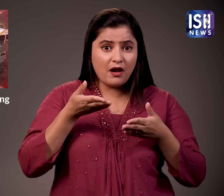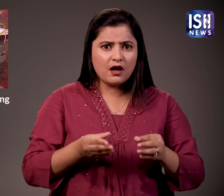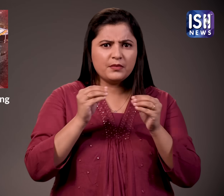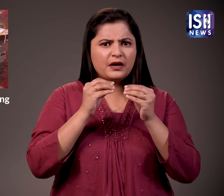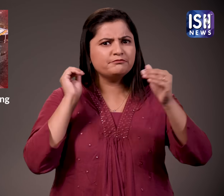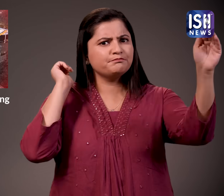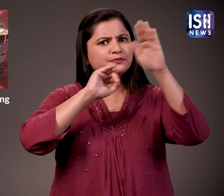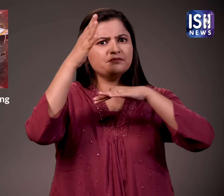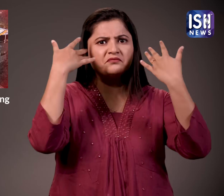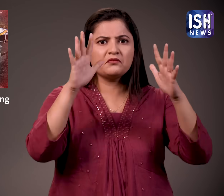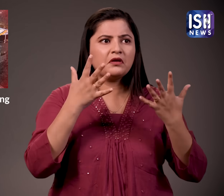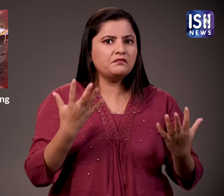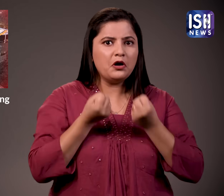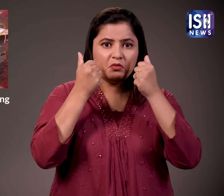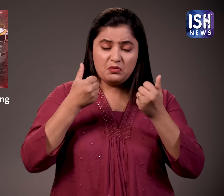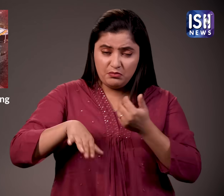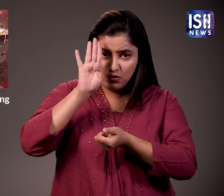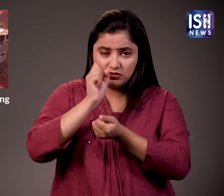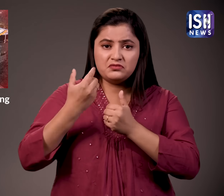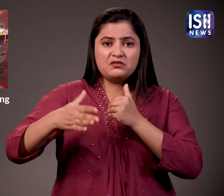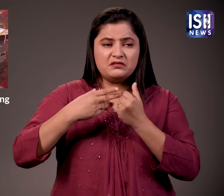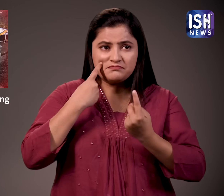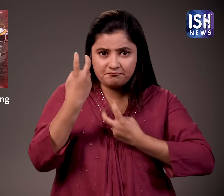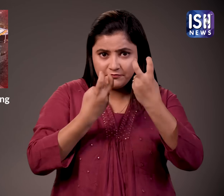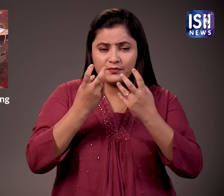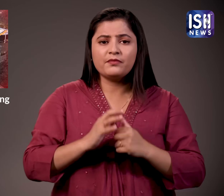Now Bhinde is still absconding and the police is searching for him.